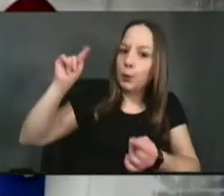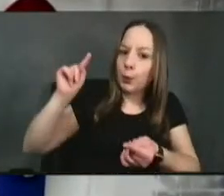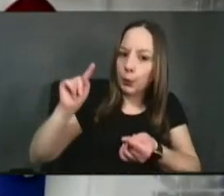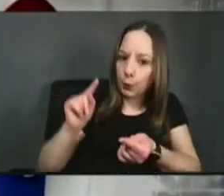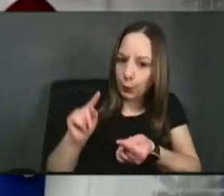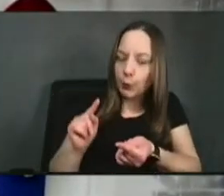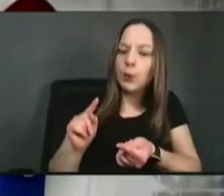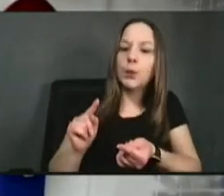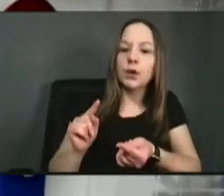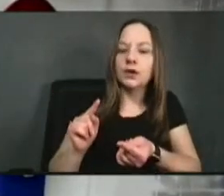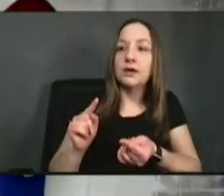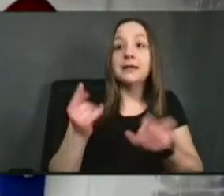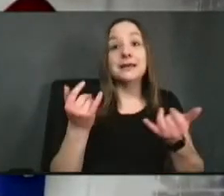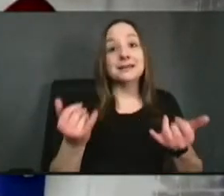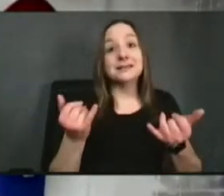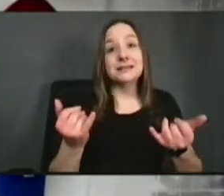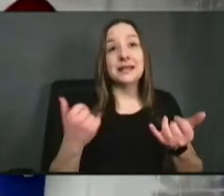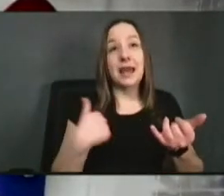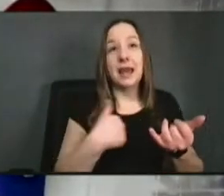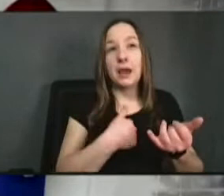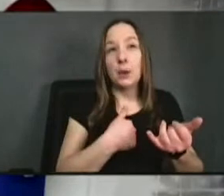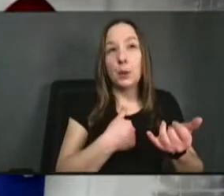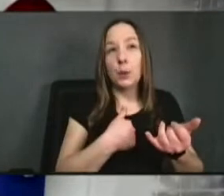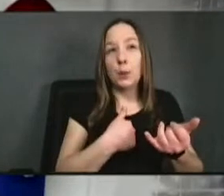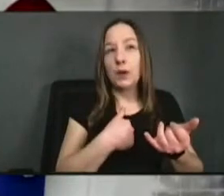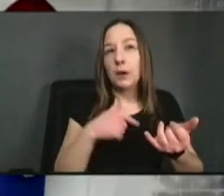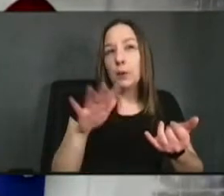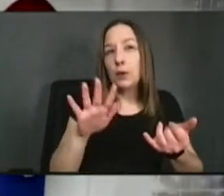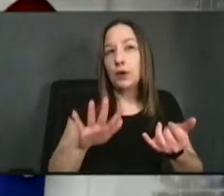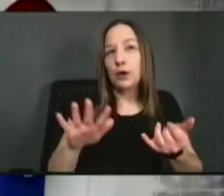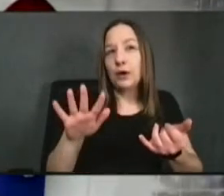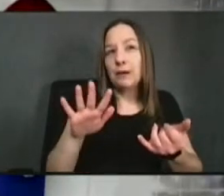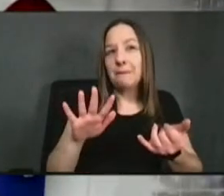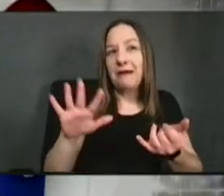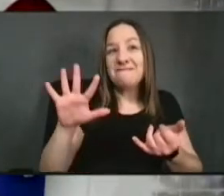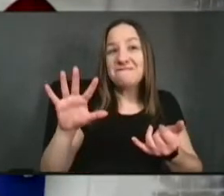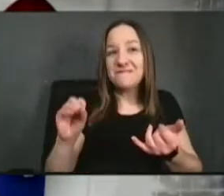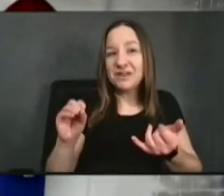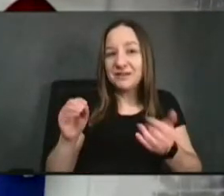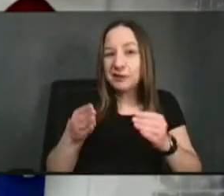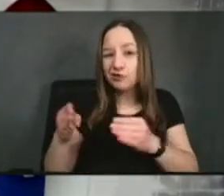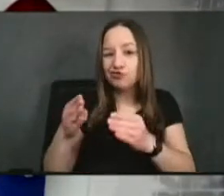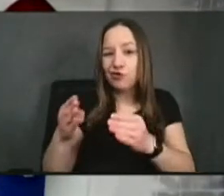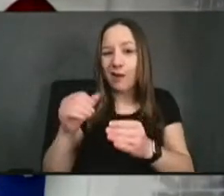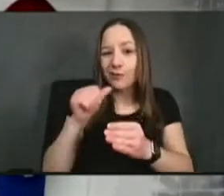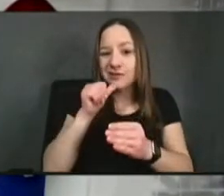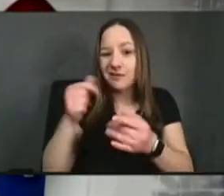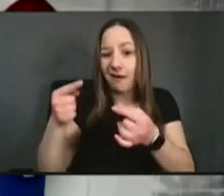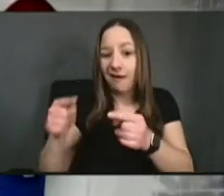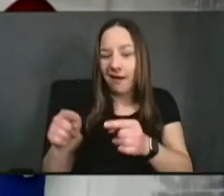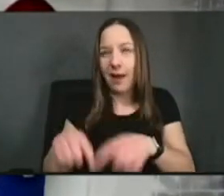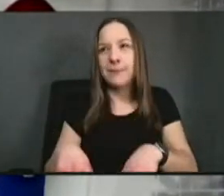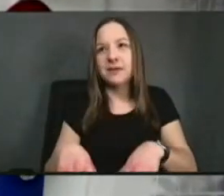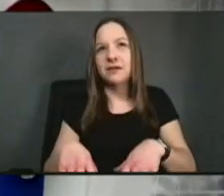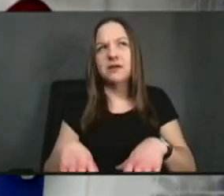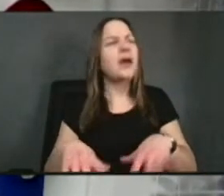We have seen a snifint decrease. Um, you know, today we